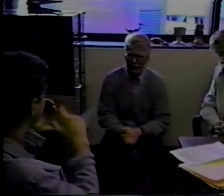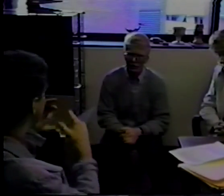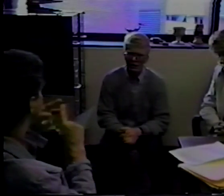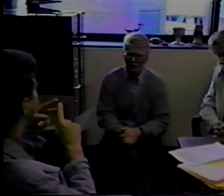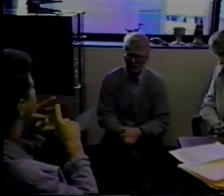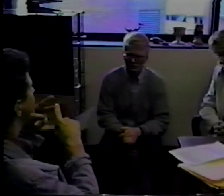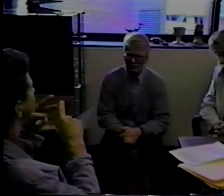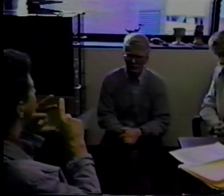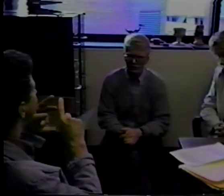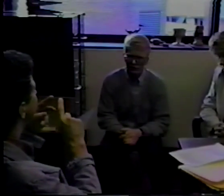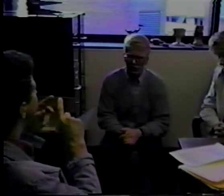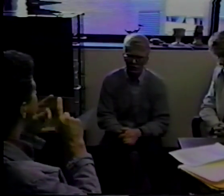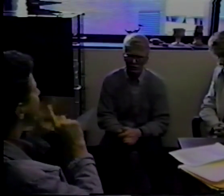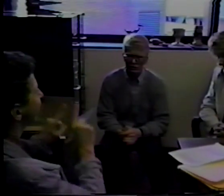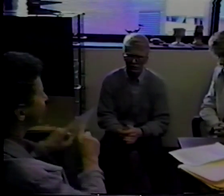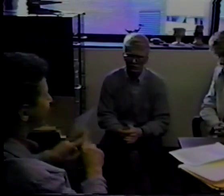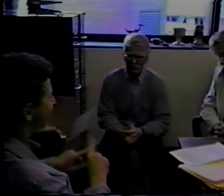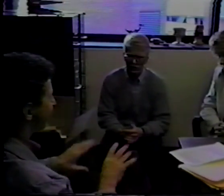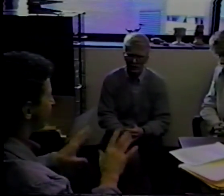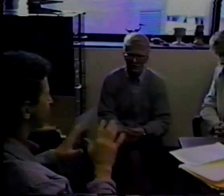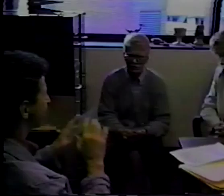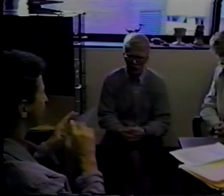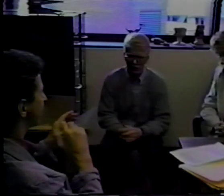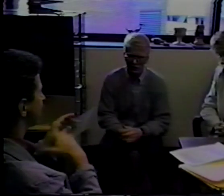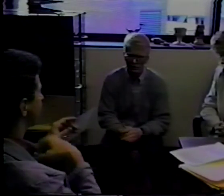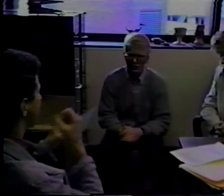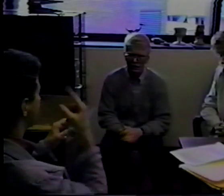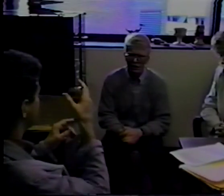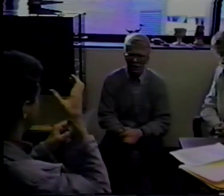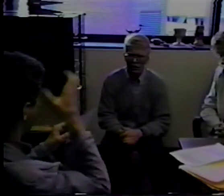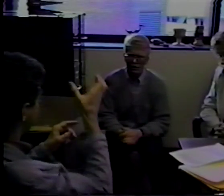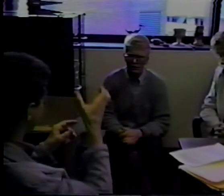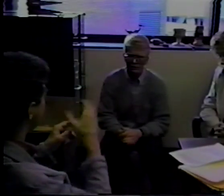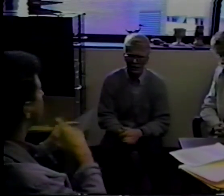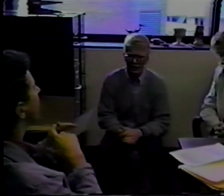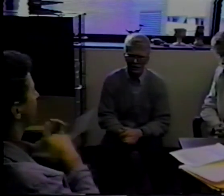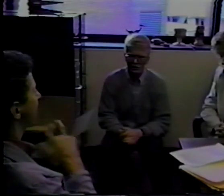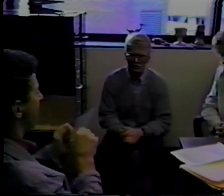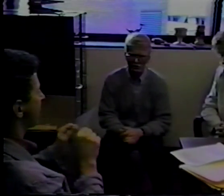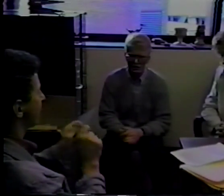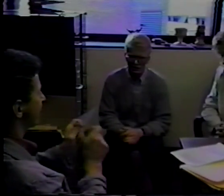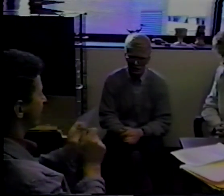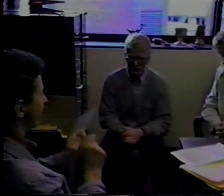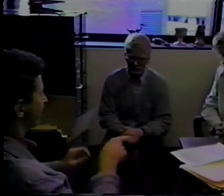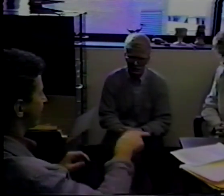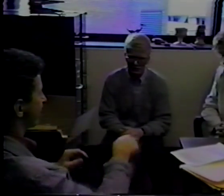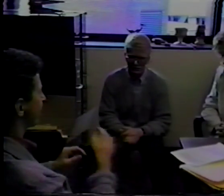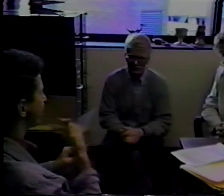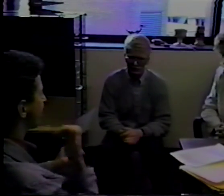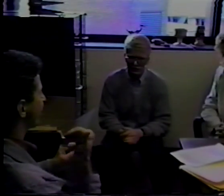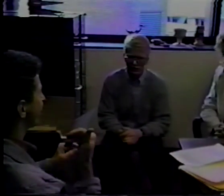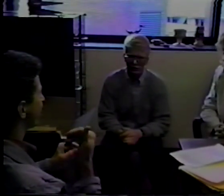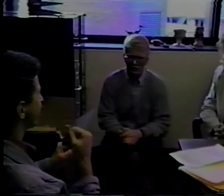I read the article talking about chunking. And I do understand the concept.